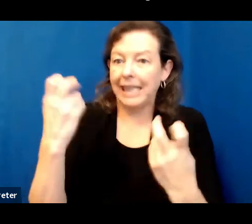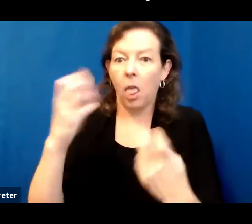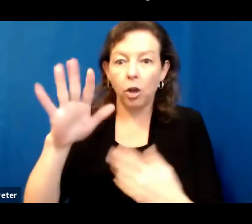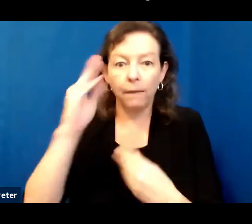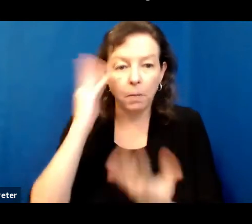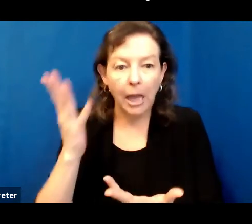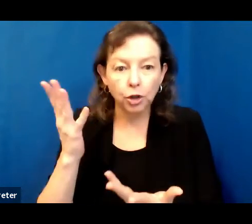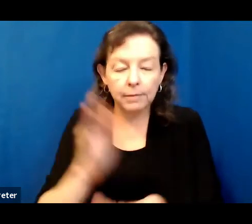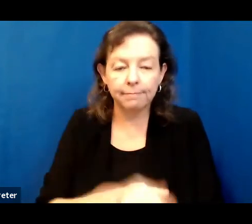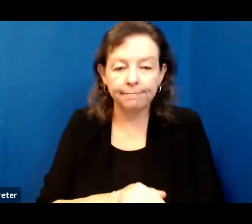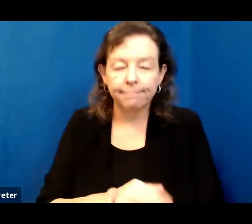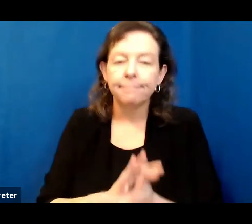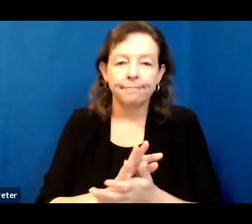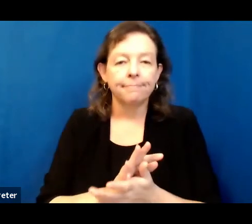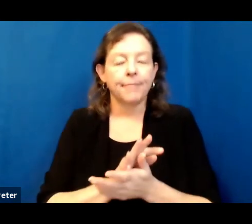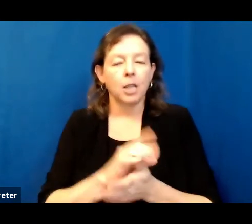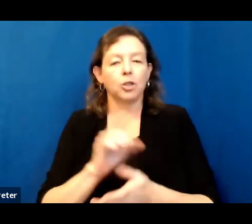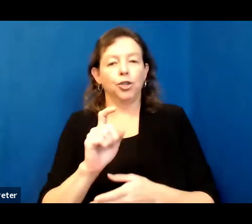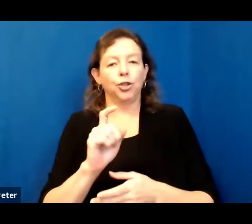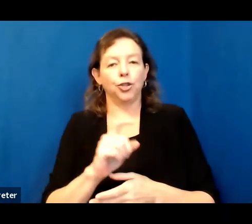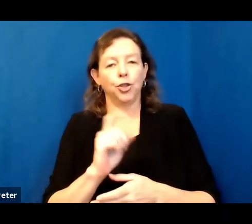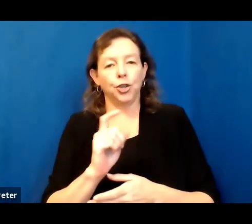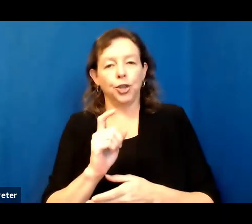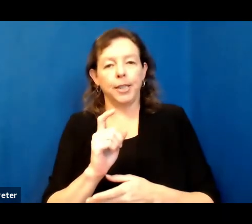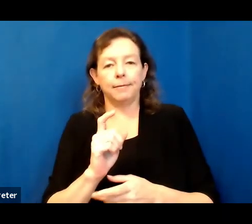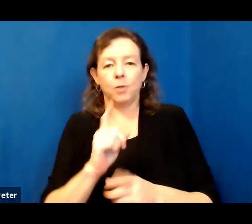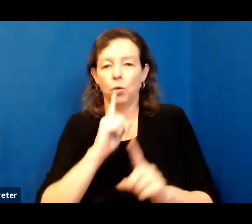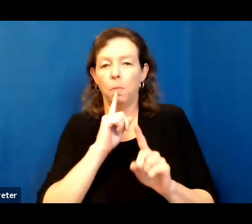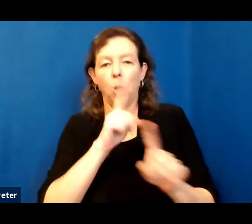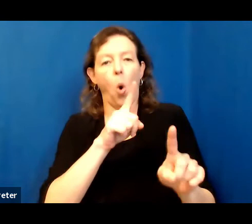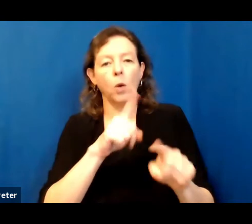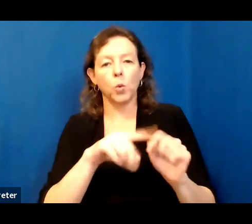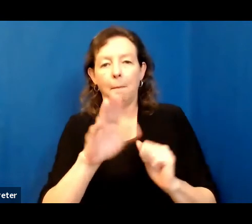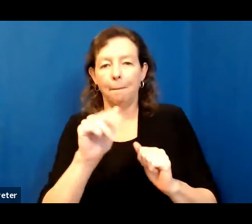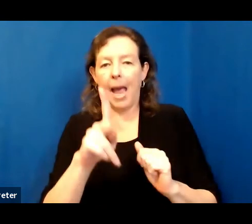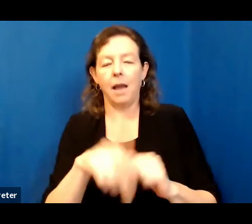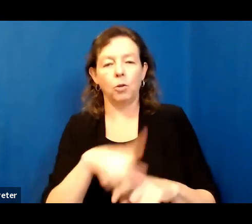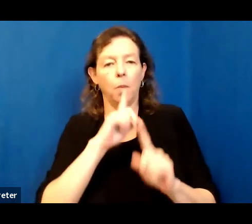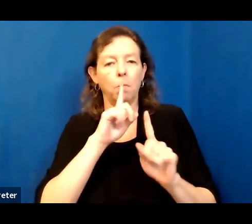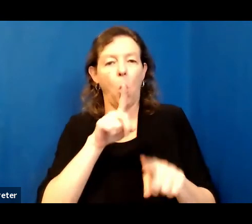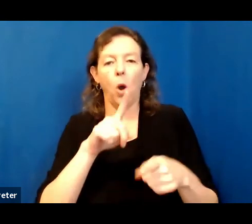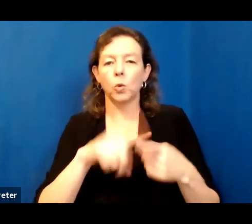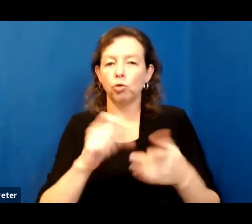Well, let your um financial institutions know right away. Banking, credit cards,